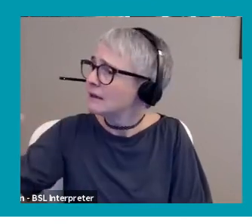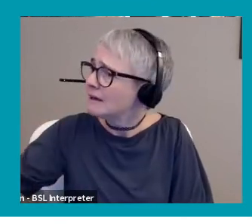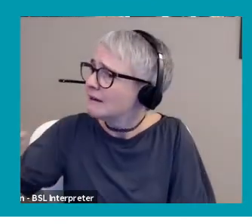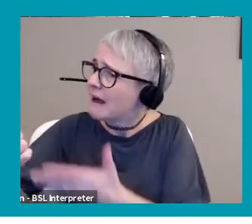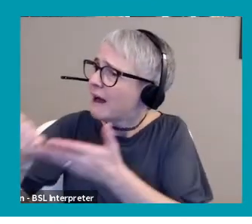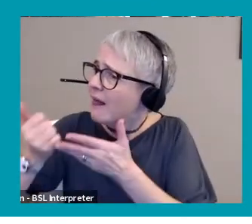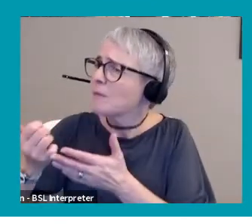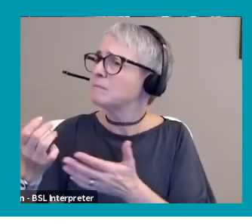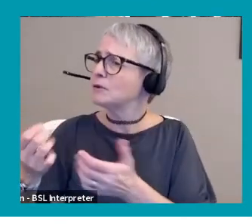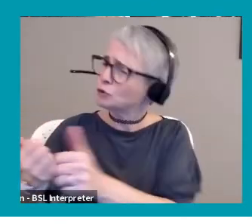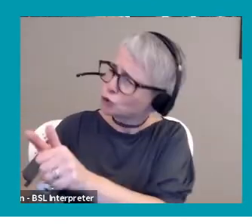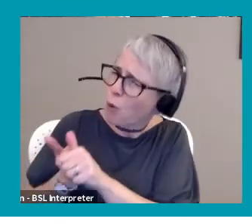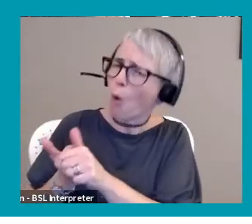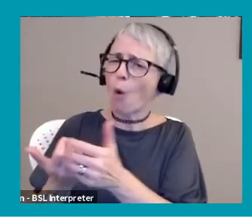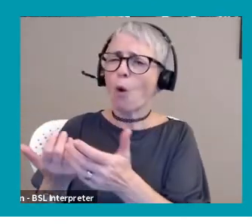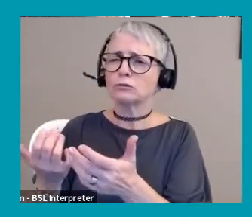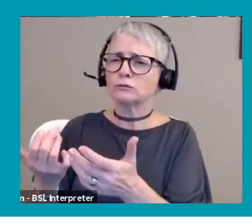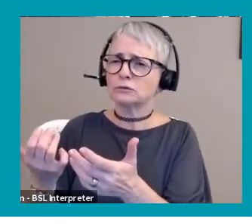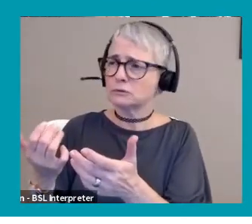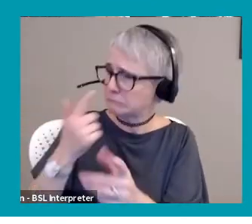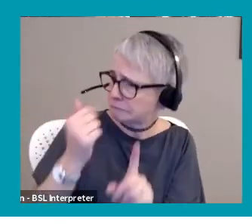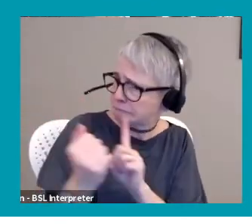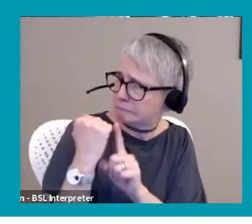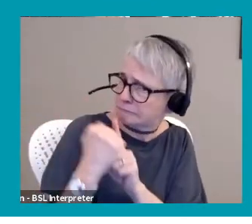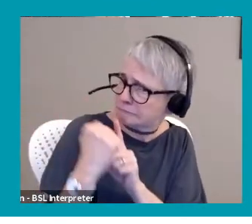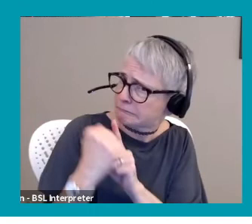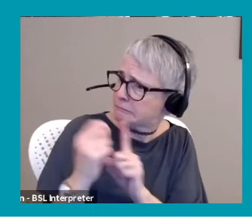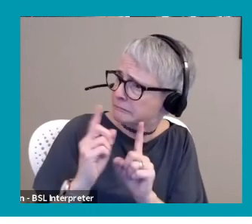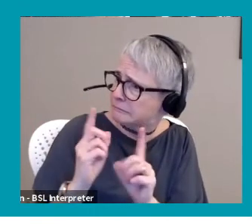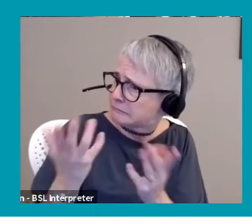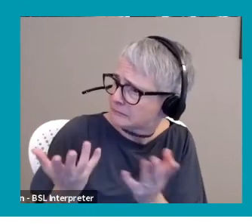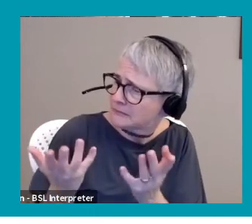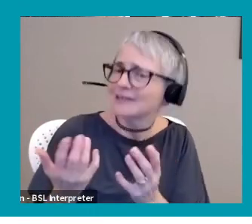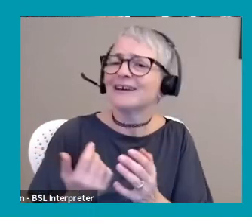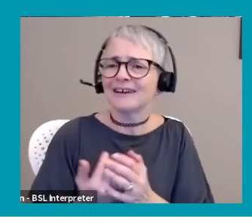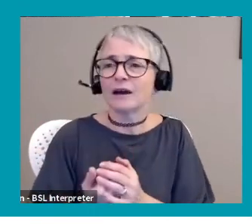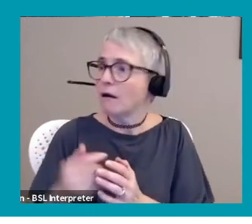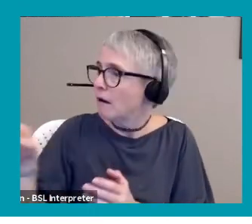earlier and maybe there are others in the same situation and they are looking for similar opportunities.